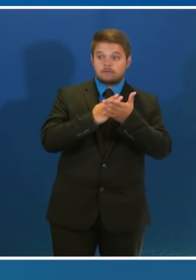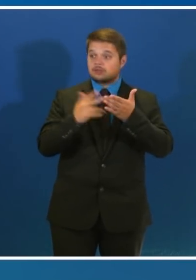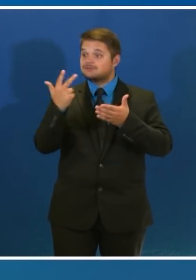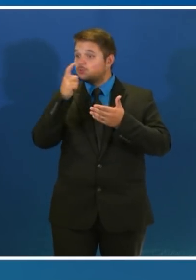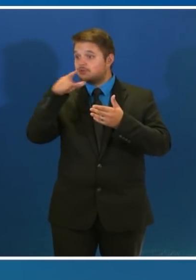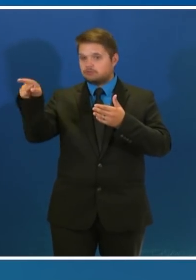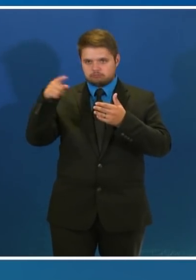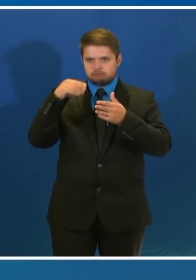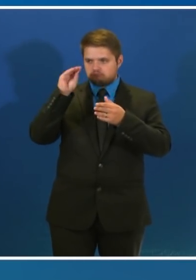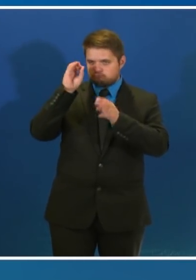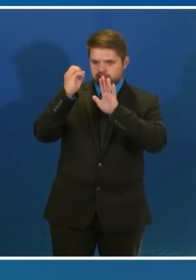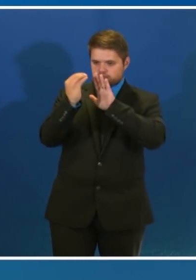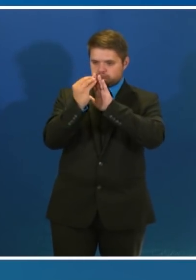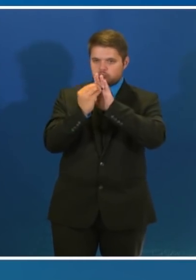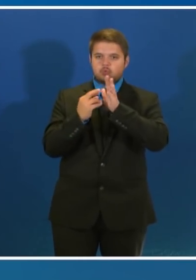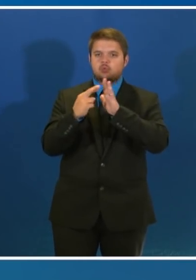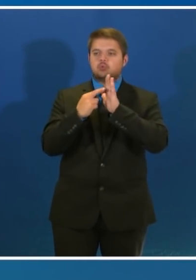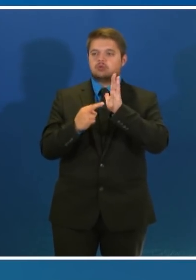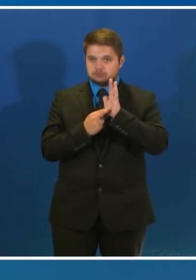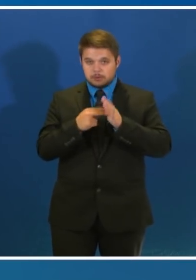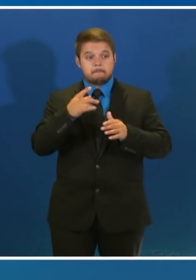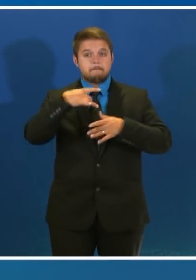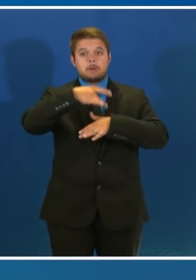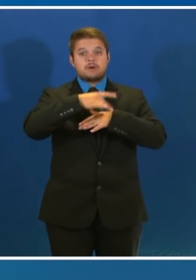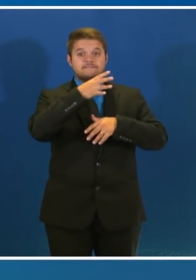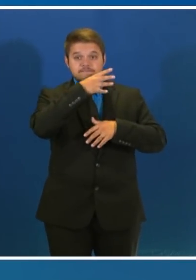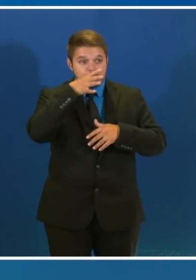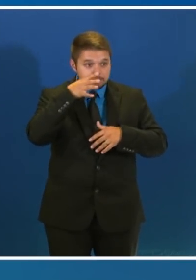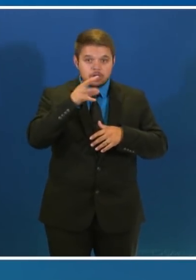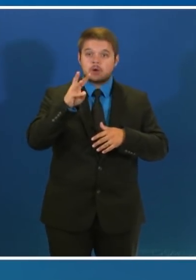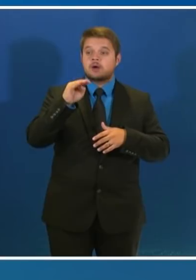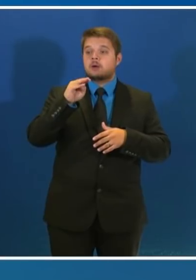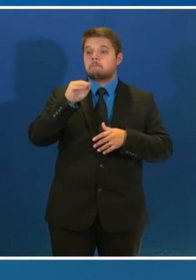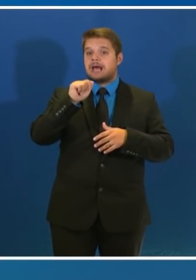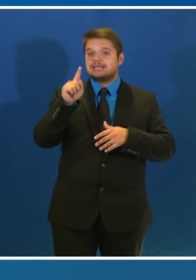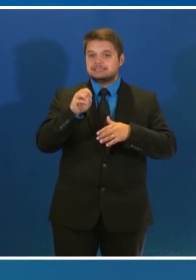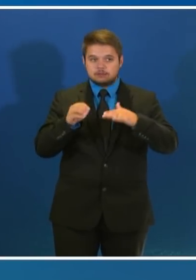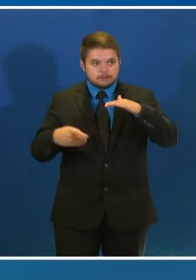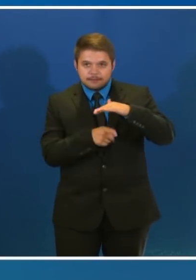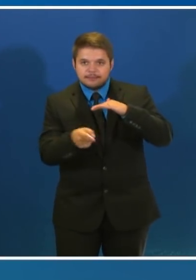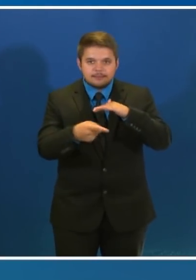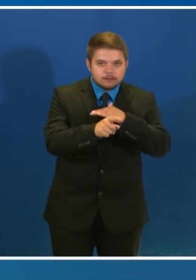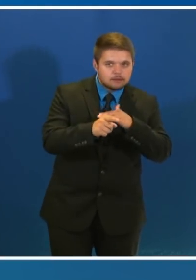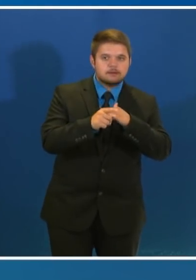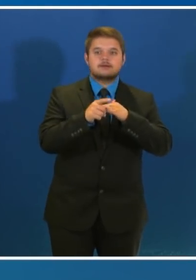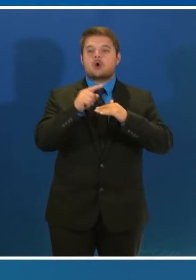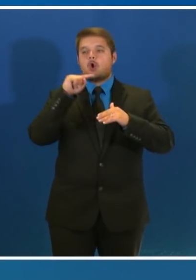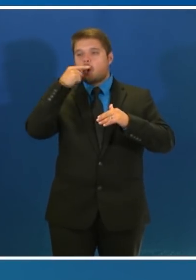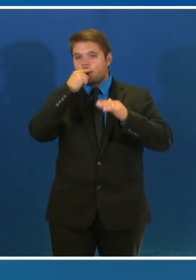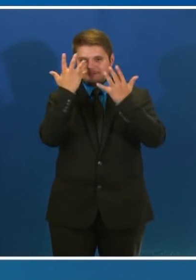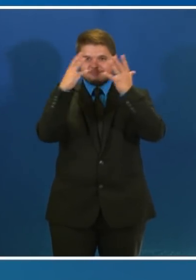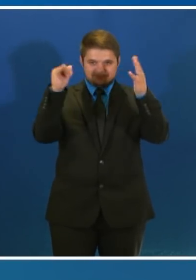mazes, outdoor haunted houses and Christmas tree farms are now allowed to operate provided they